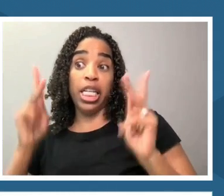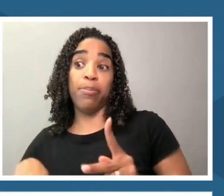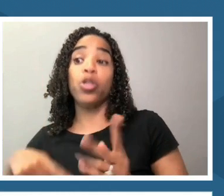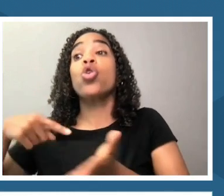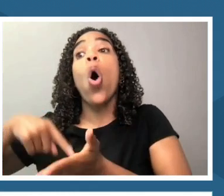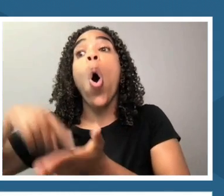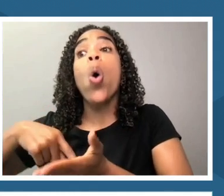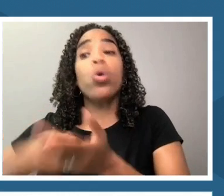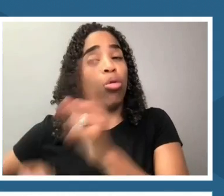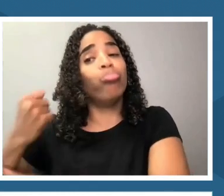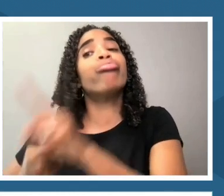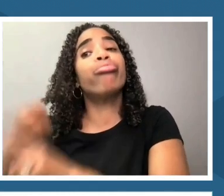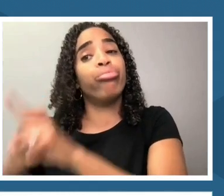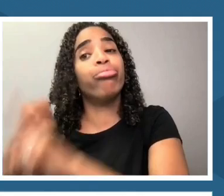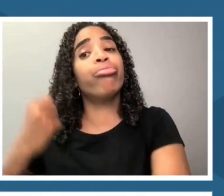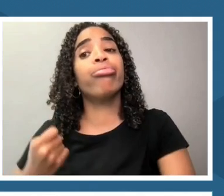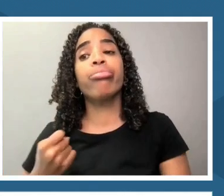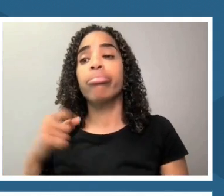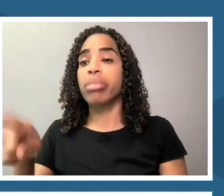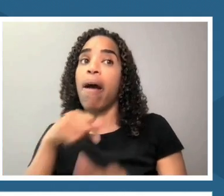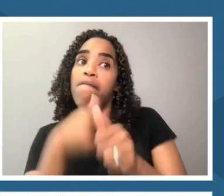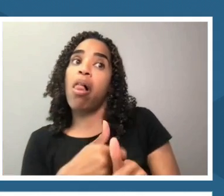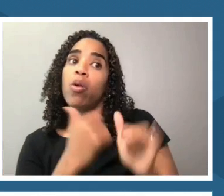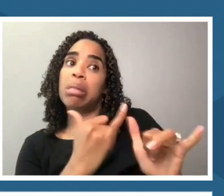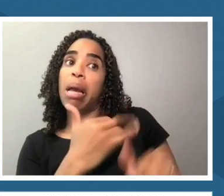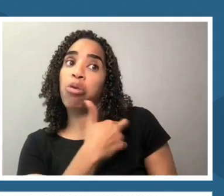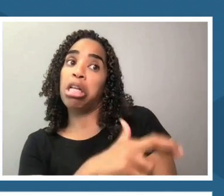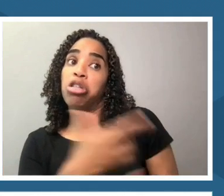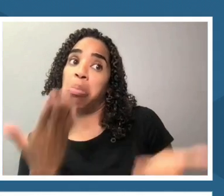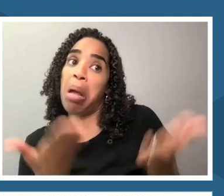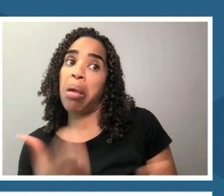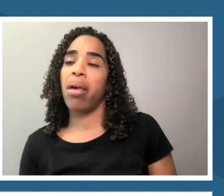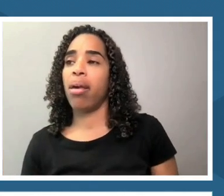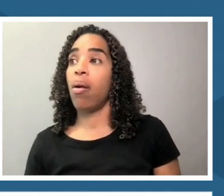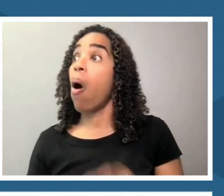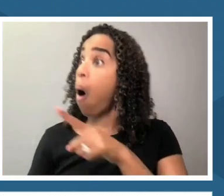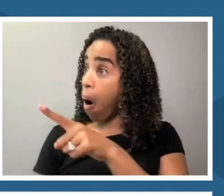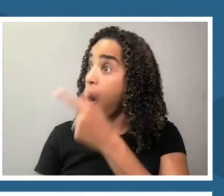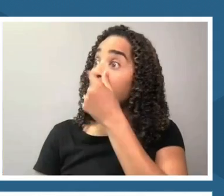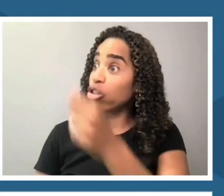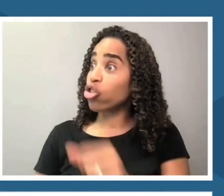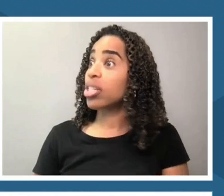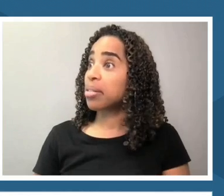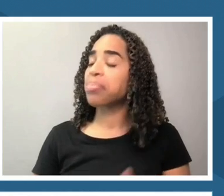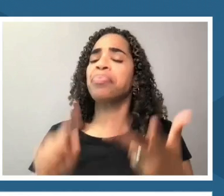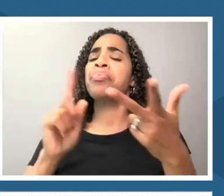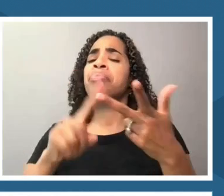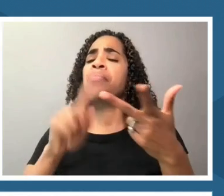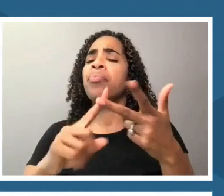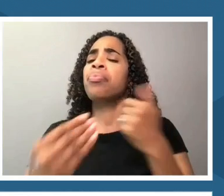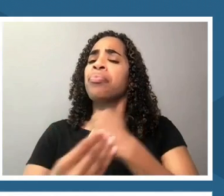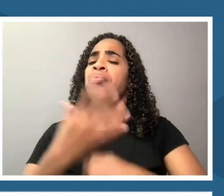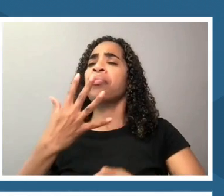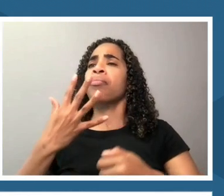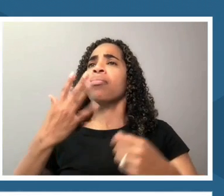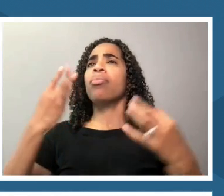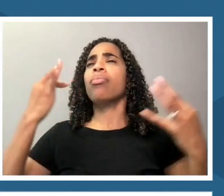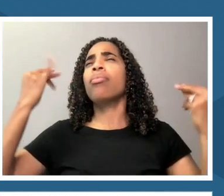maybe because they don't share the same faith interesting all right finally what does